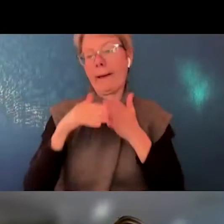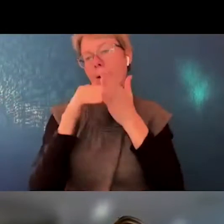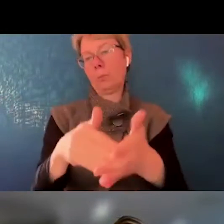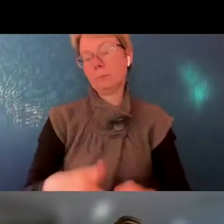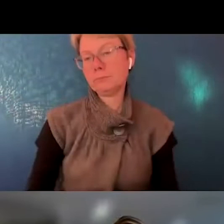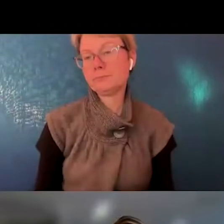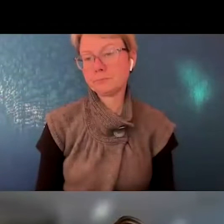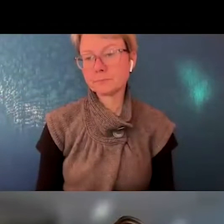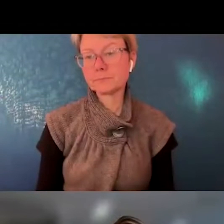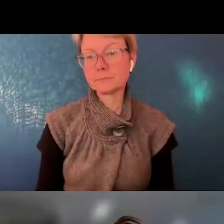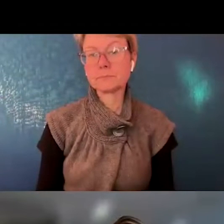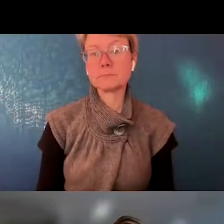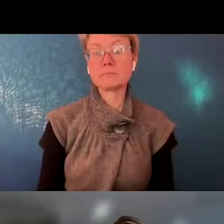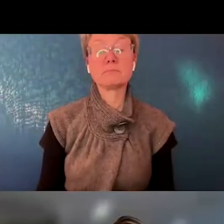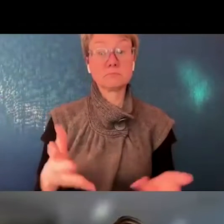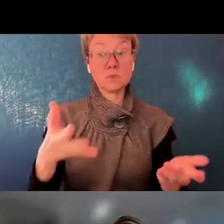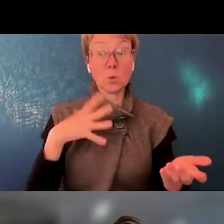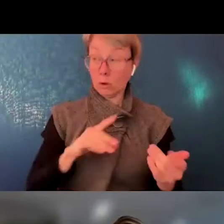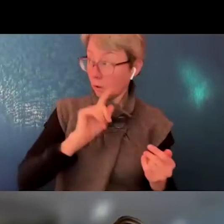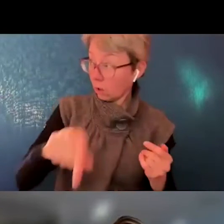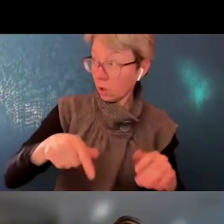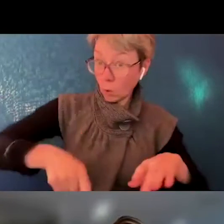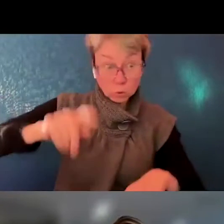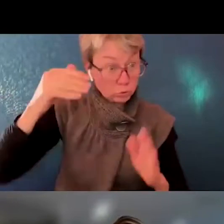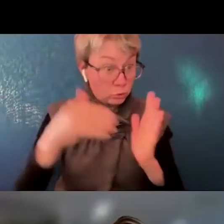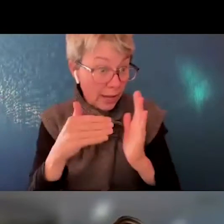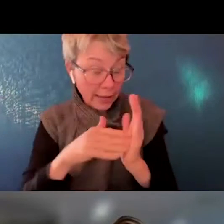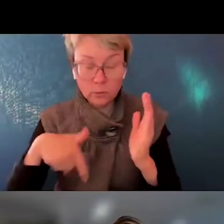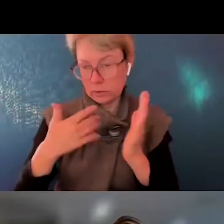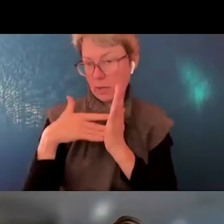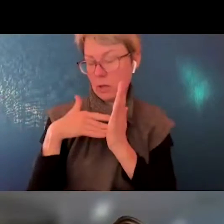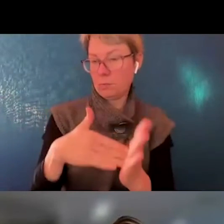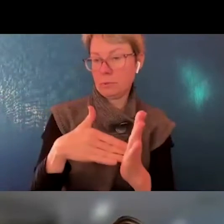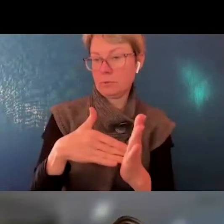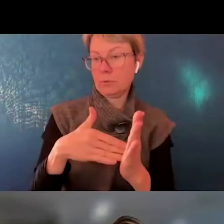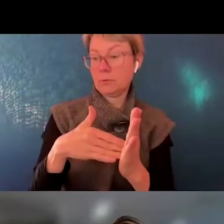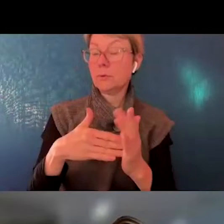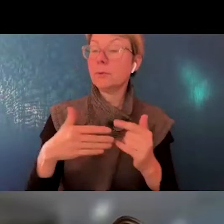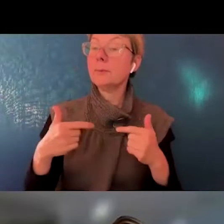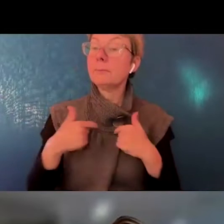whatever needs to be done we deal in my team the early intervention unit we deal with things trying